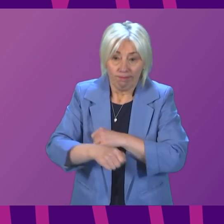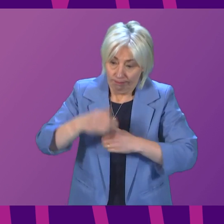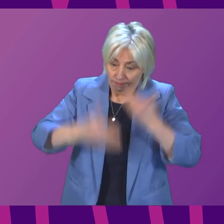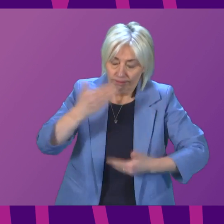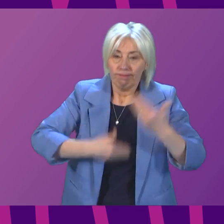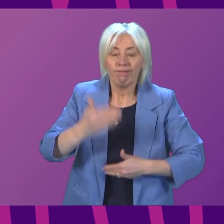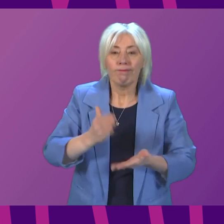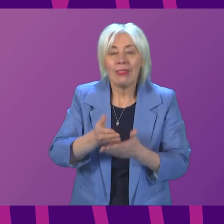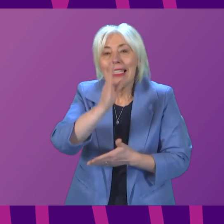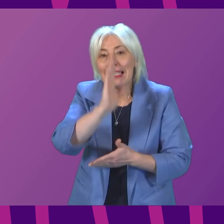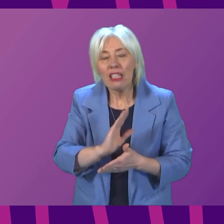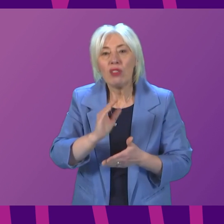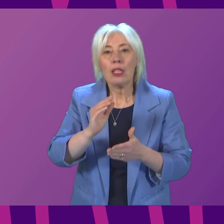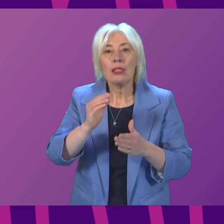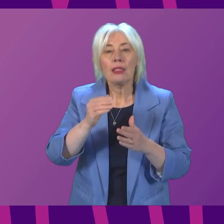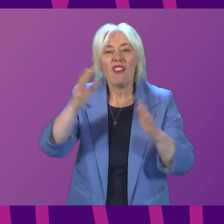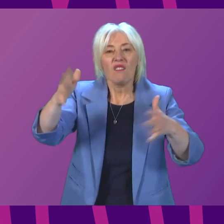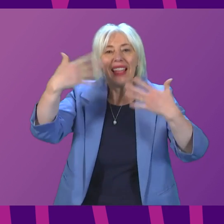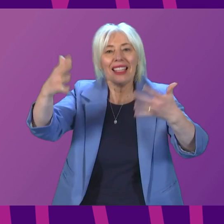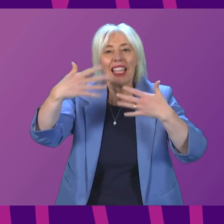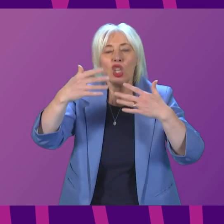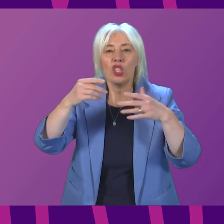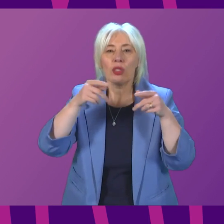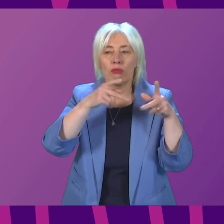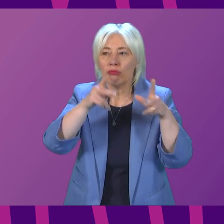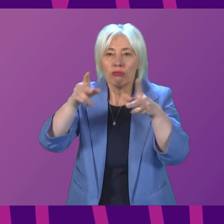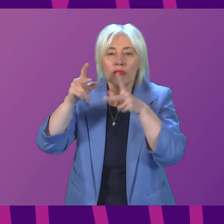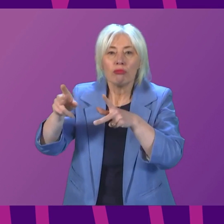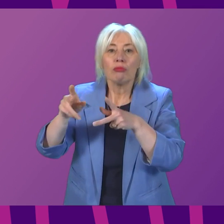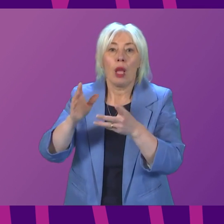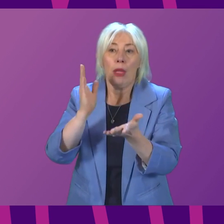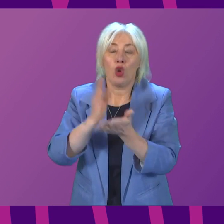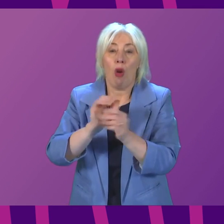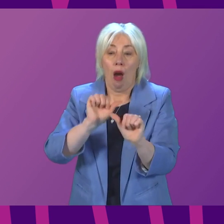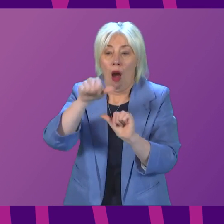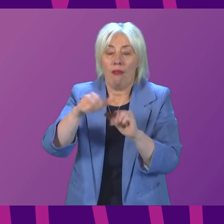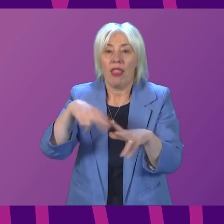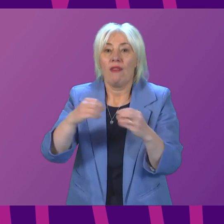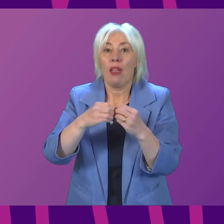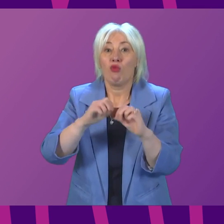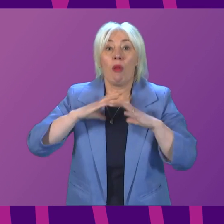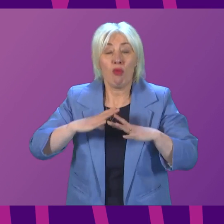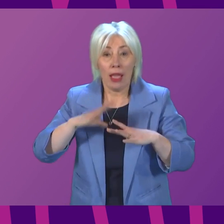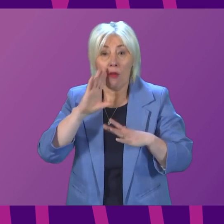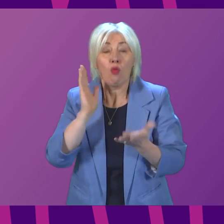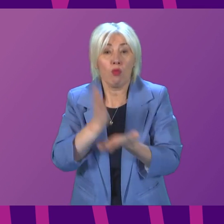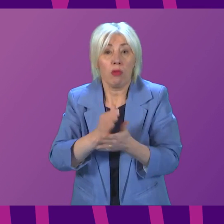chopping the bottom off of doors—will be in place by the time that schools go back after the February break?